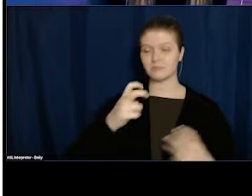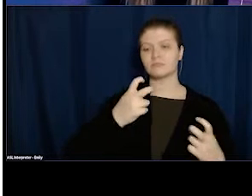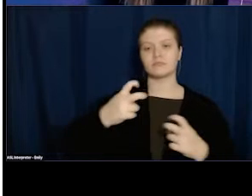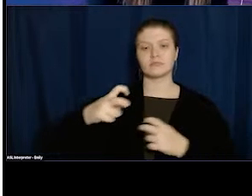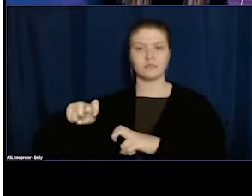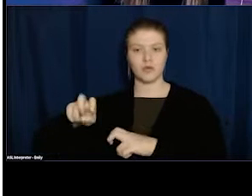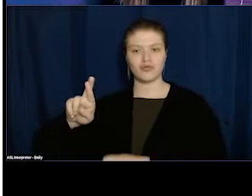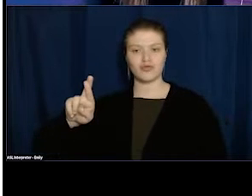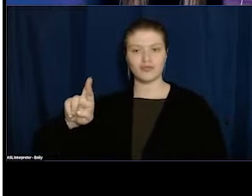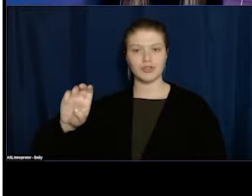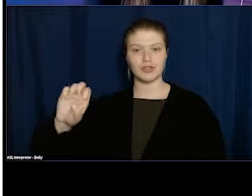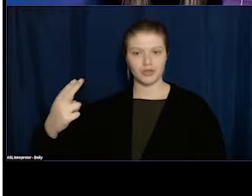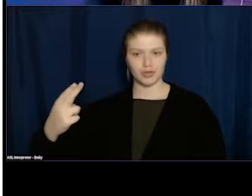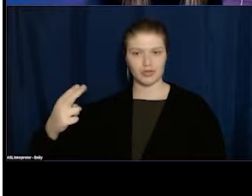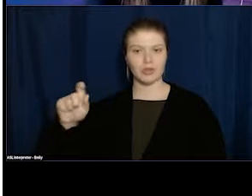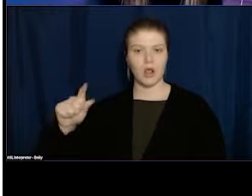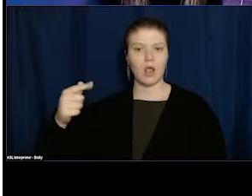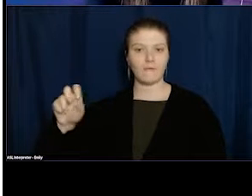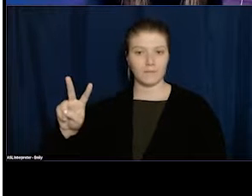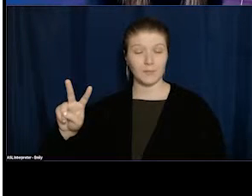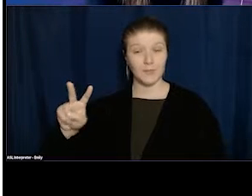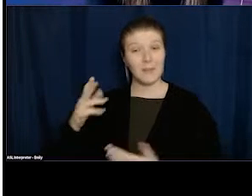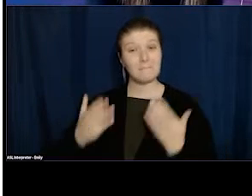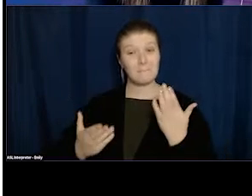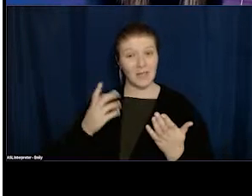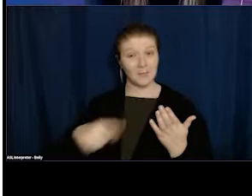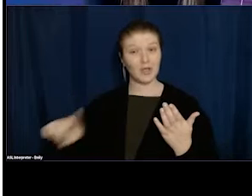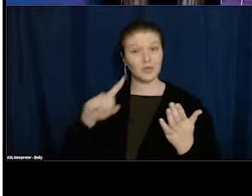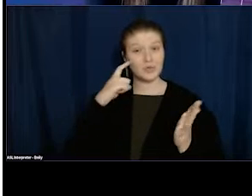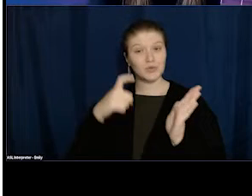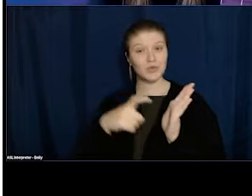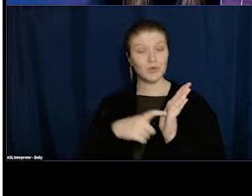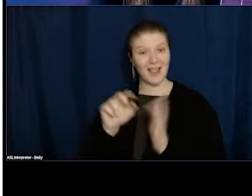So as you may have noticed, a lot of our NSF opportunities have been slowly